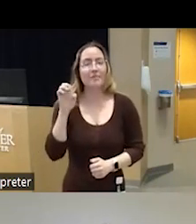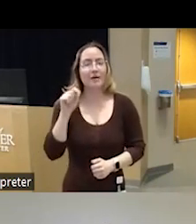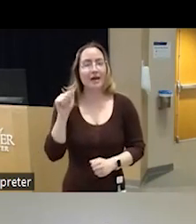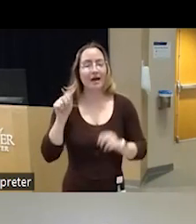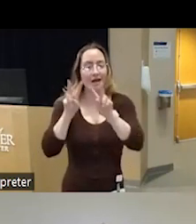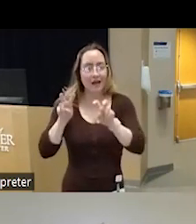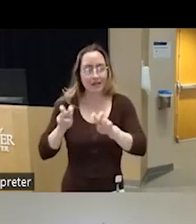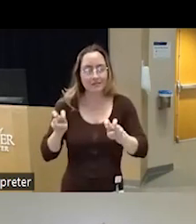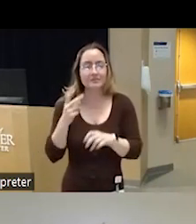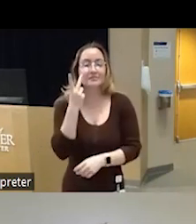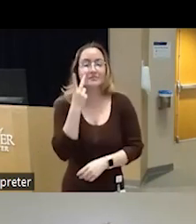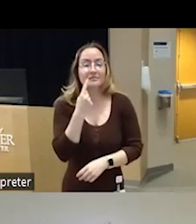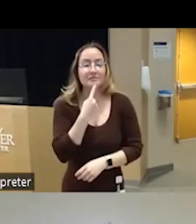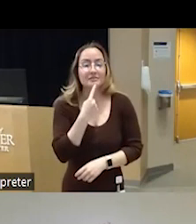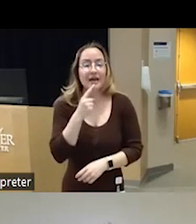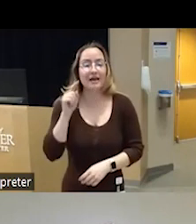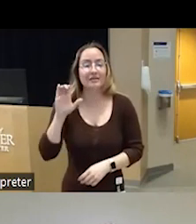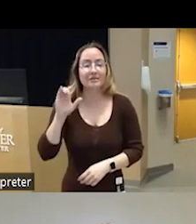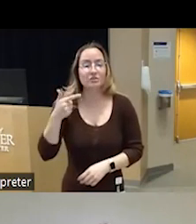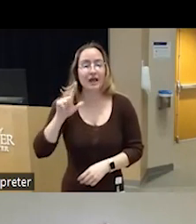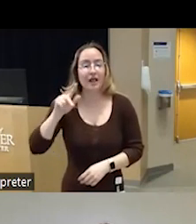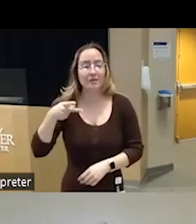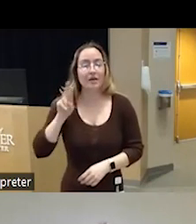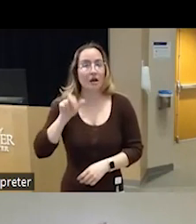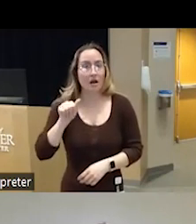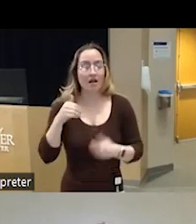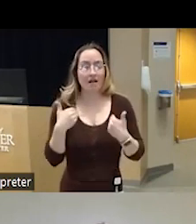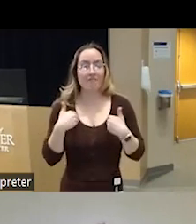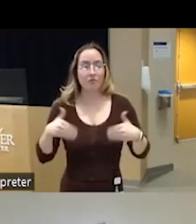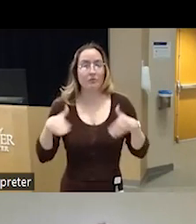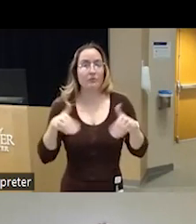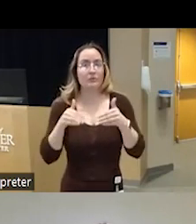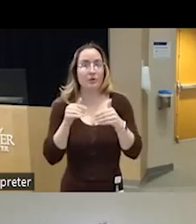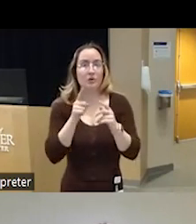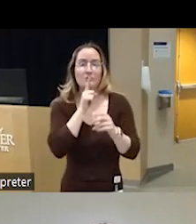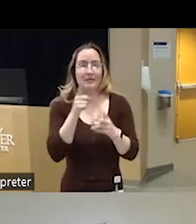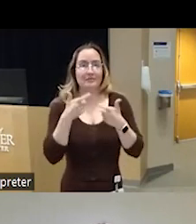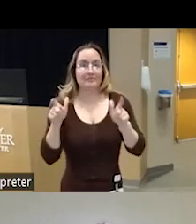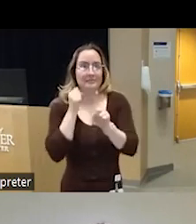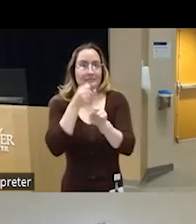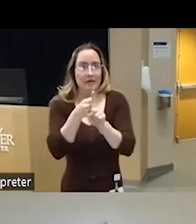enormous effect sizes and we're currently conducting a study in antichrotic treatments people with